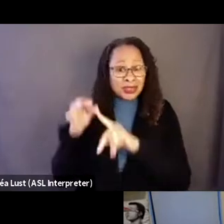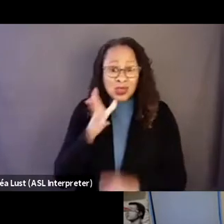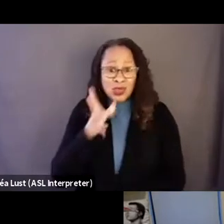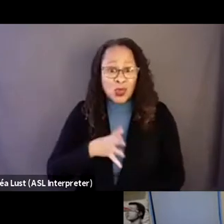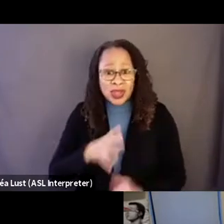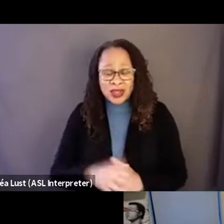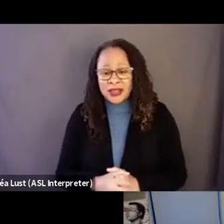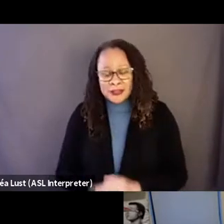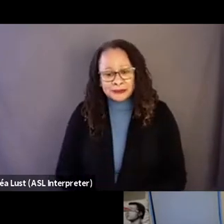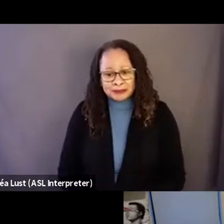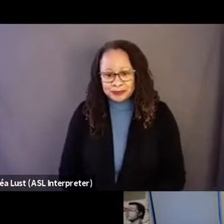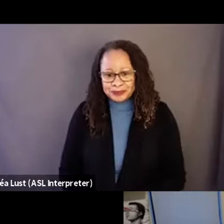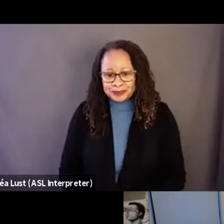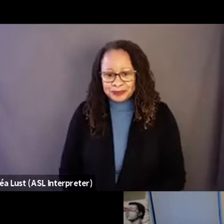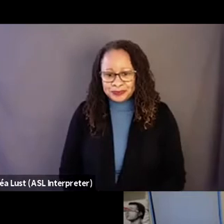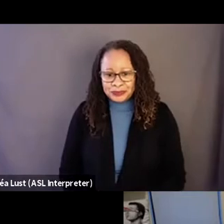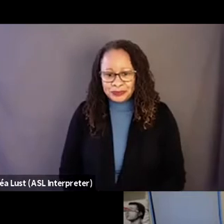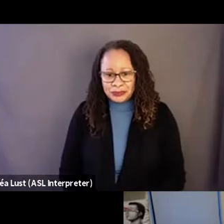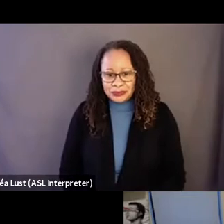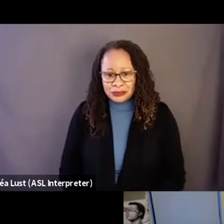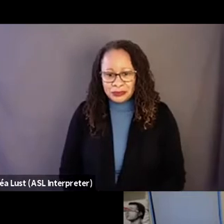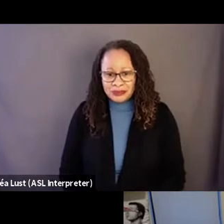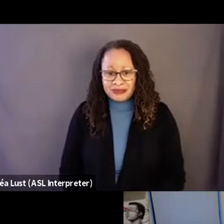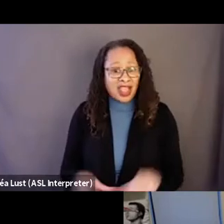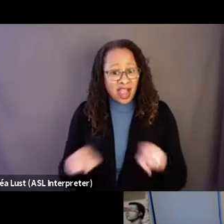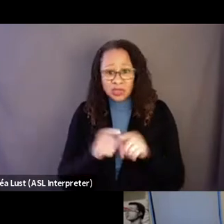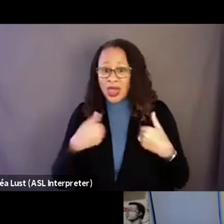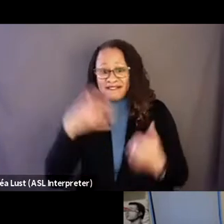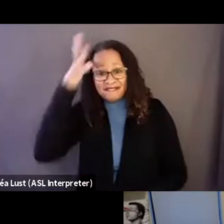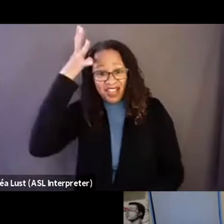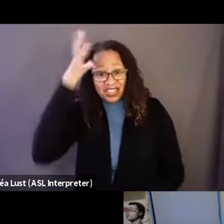I have men, also the single men, we can't leave them out.